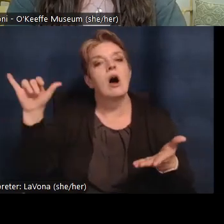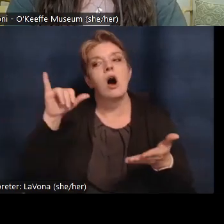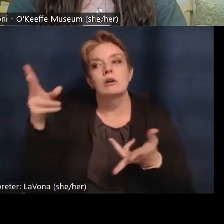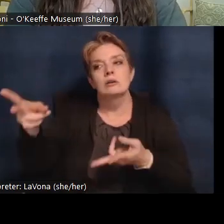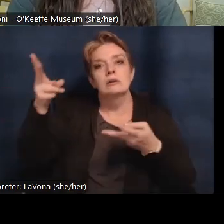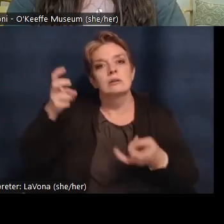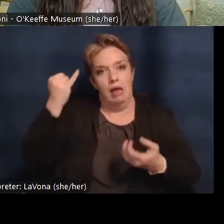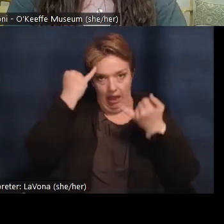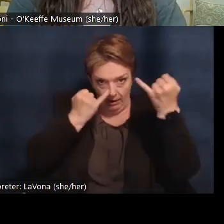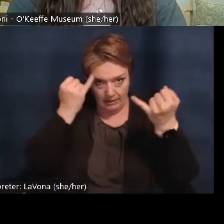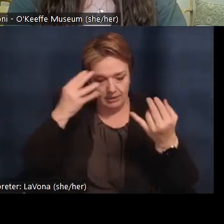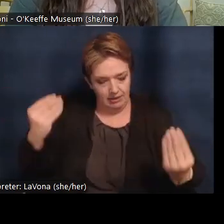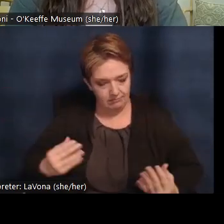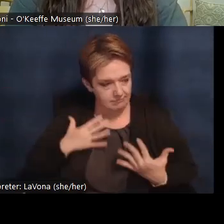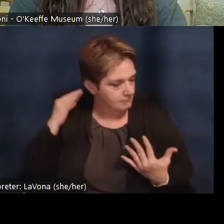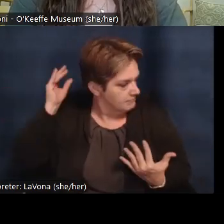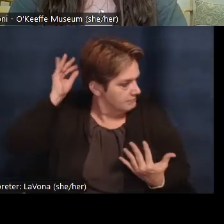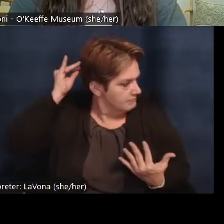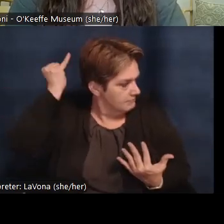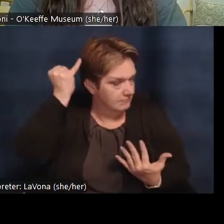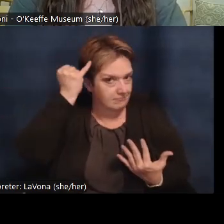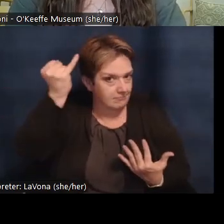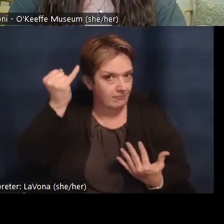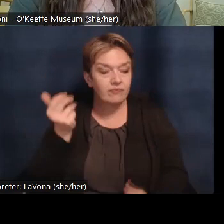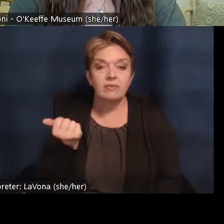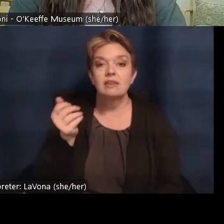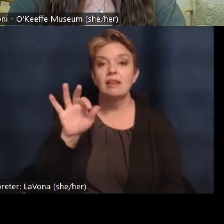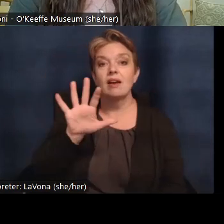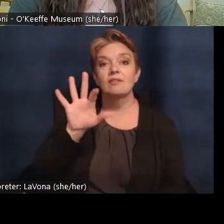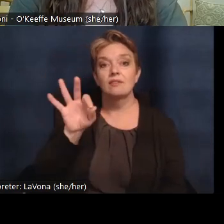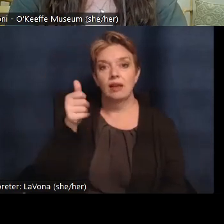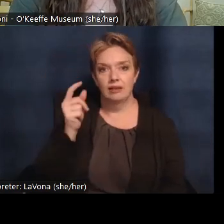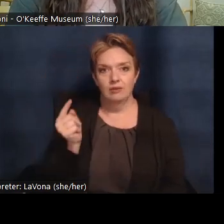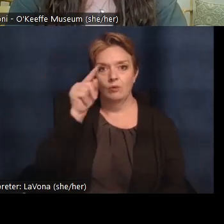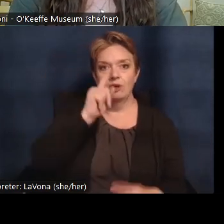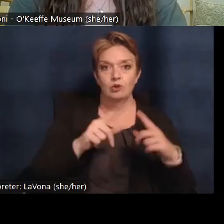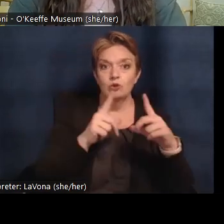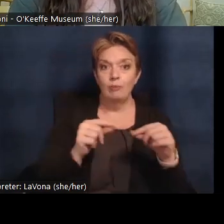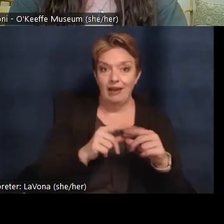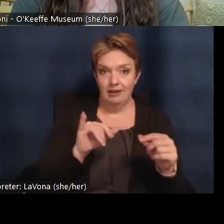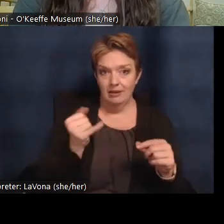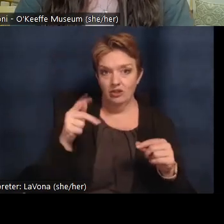So after a 1959 trip to Japan, O’Keeffe returned to Abiquiú and asked her gardener